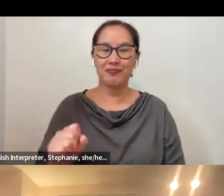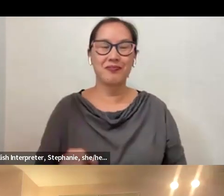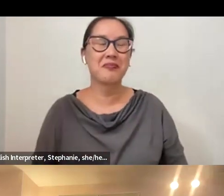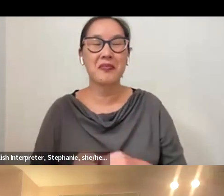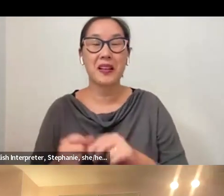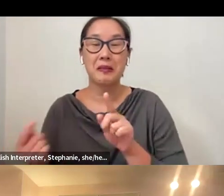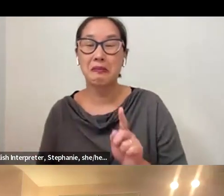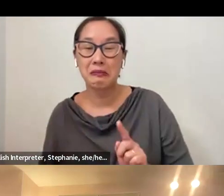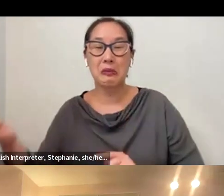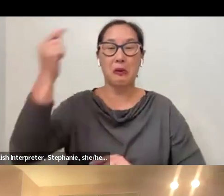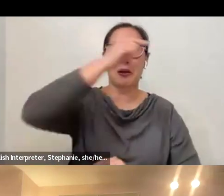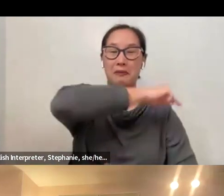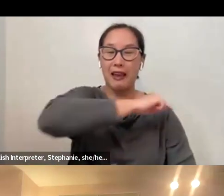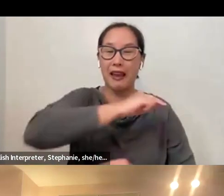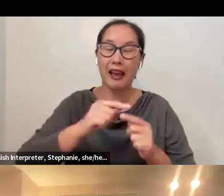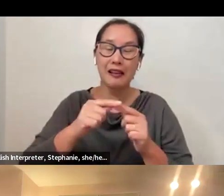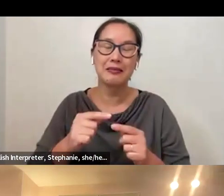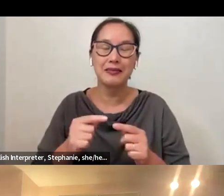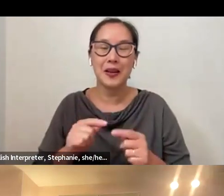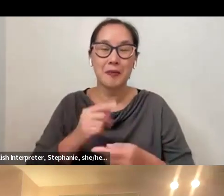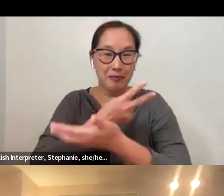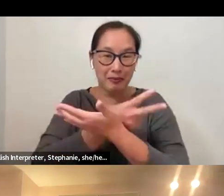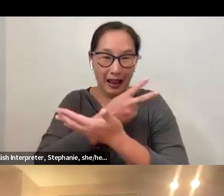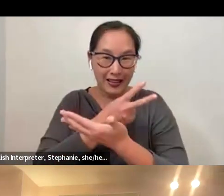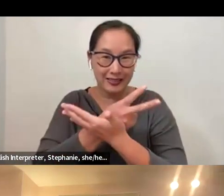When I first started my first film, When I Walk, it was,